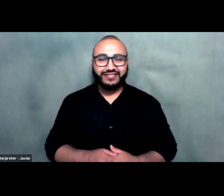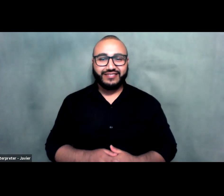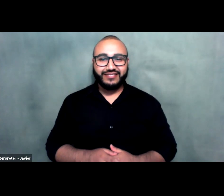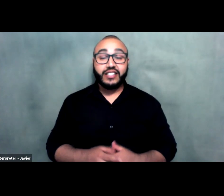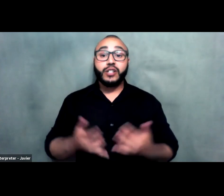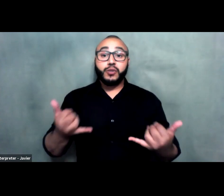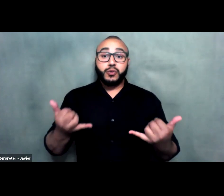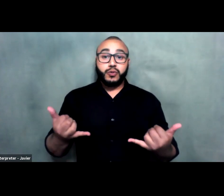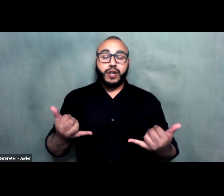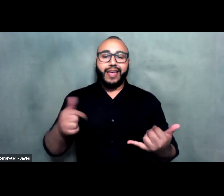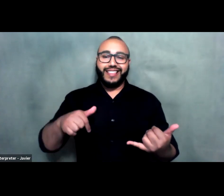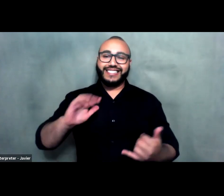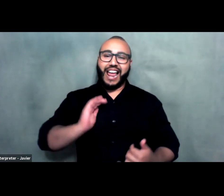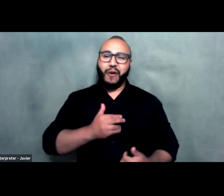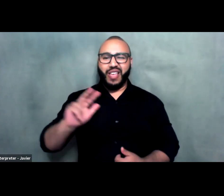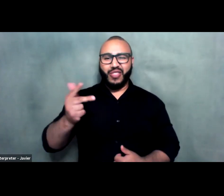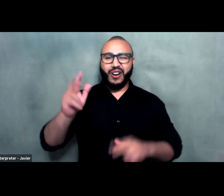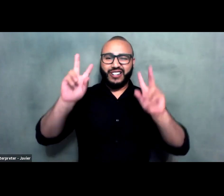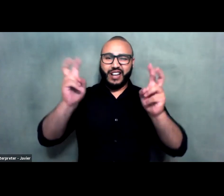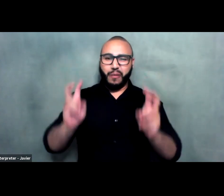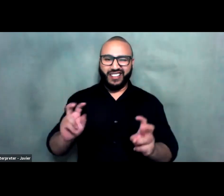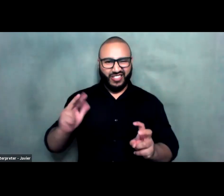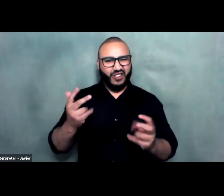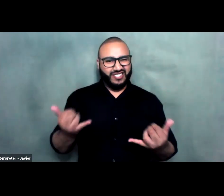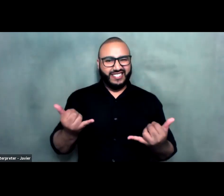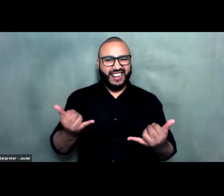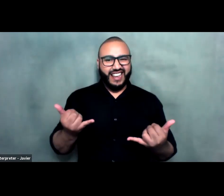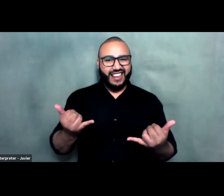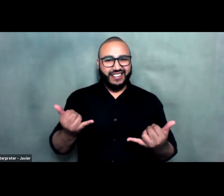Today, this is our third topic that we have been kind of presenting to you over the last